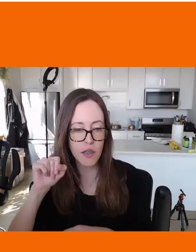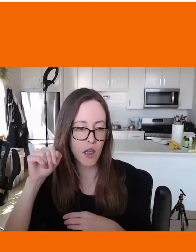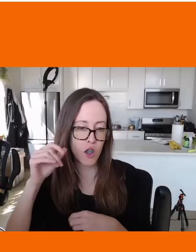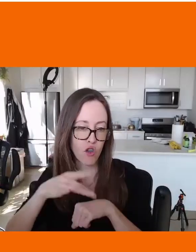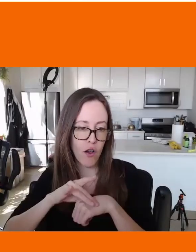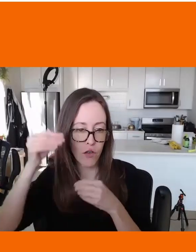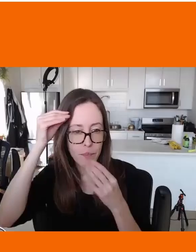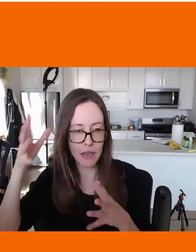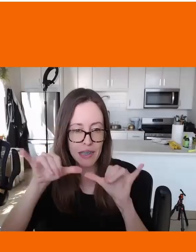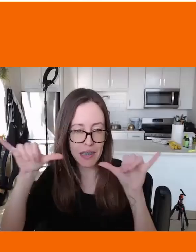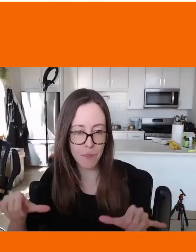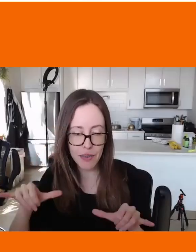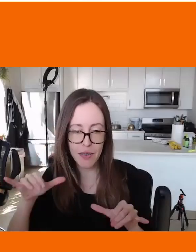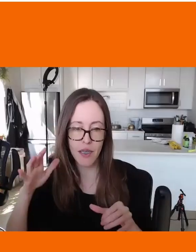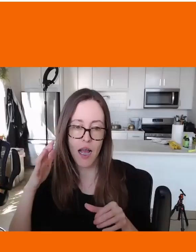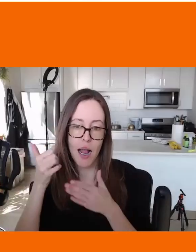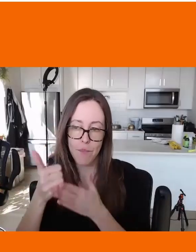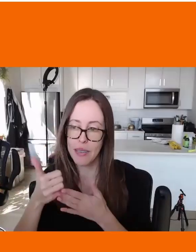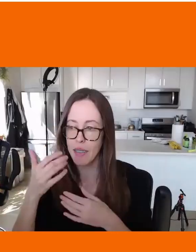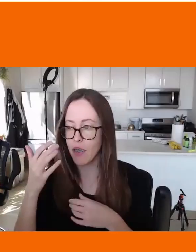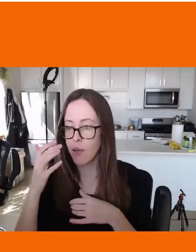I really hope they can get something like that back.